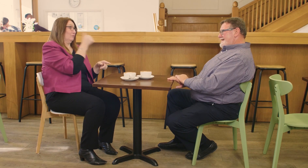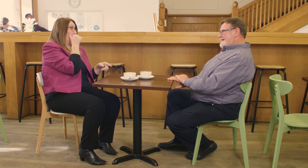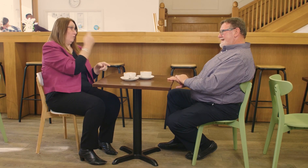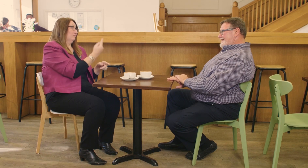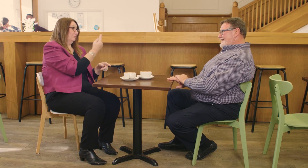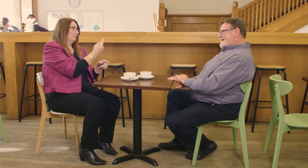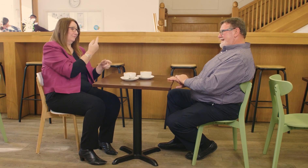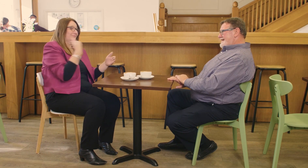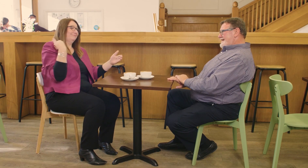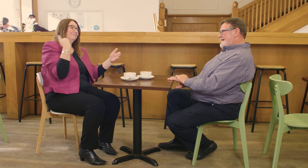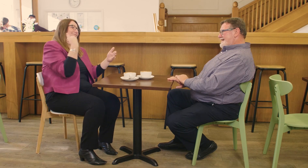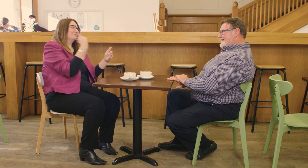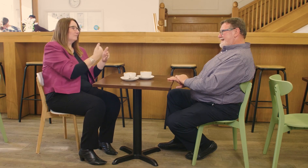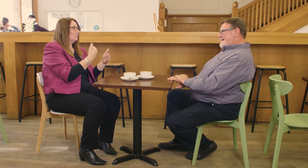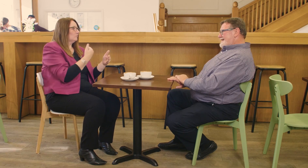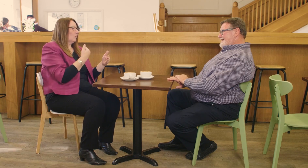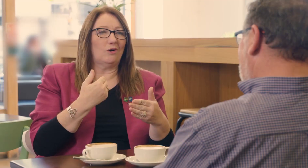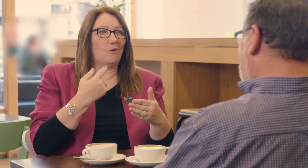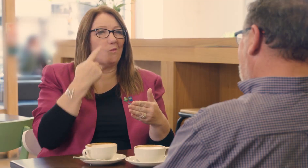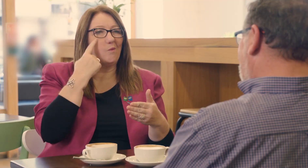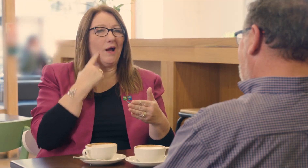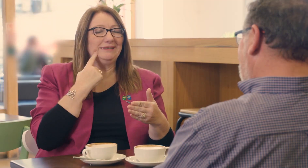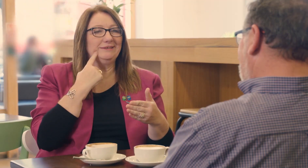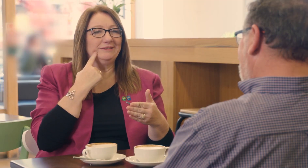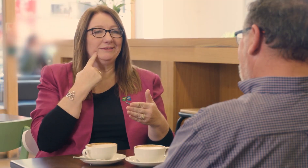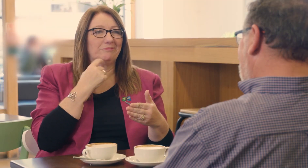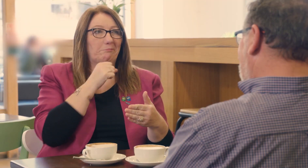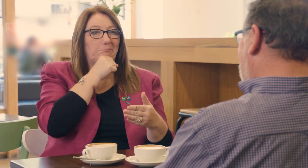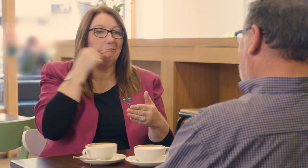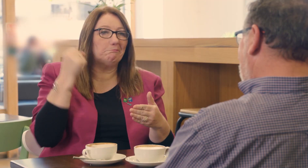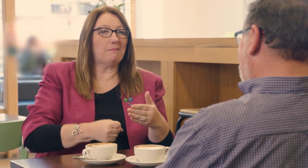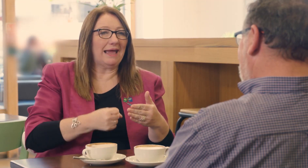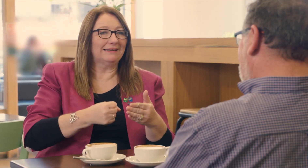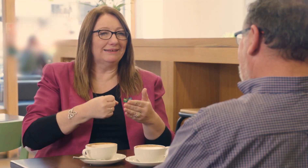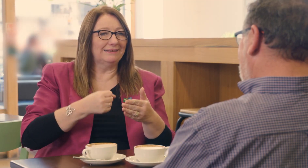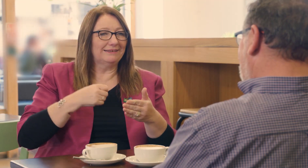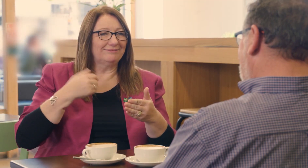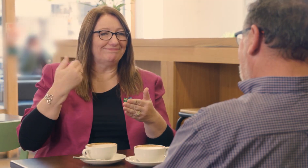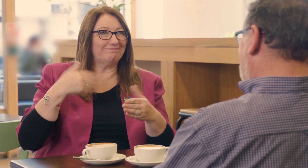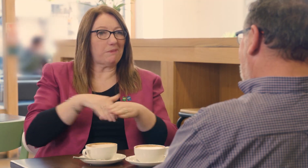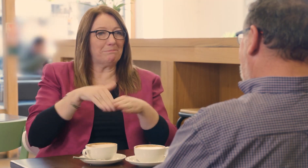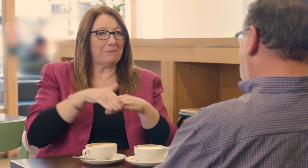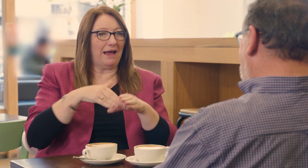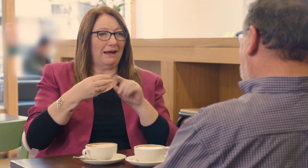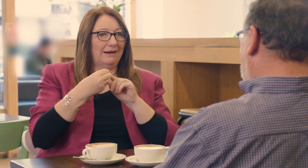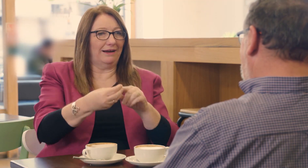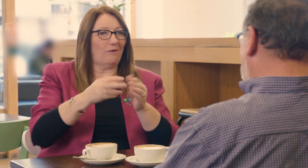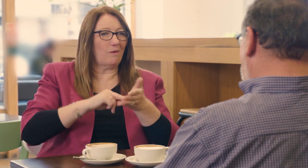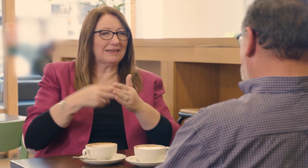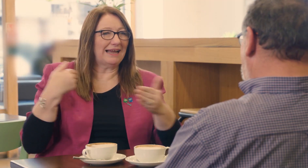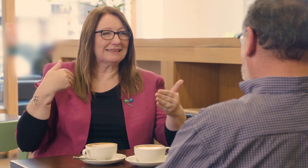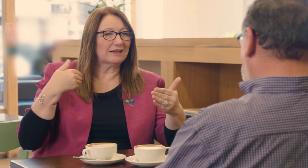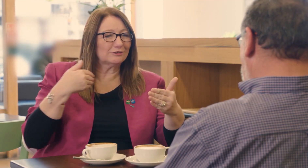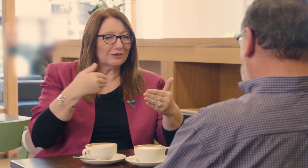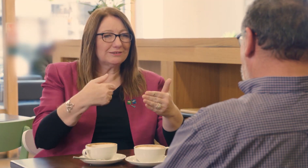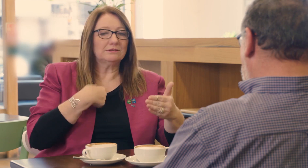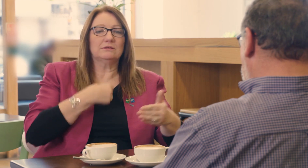As you well know, historically, the organisation has been led by white men